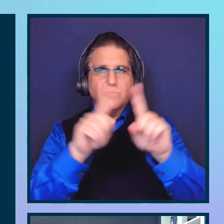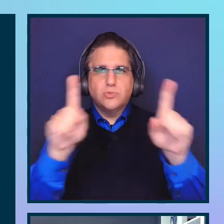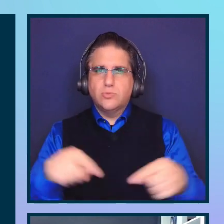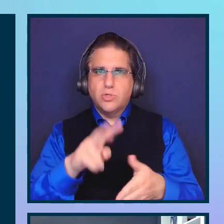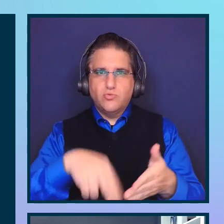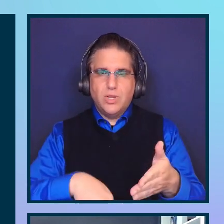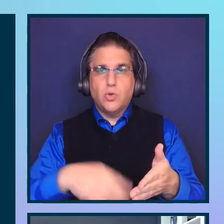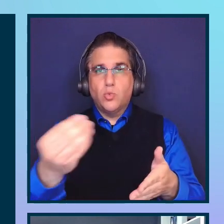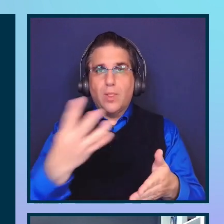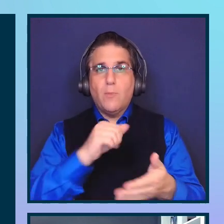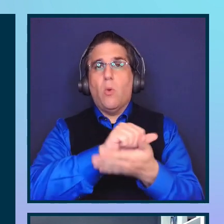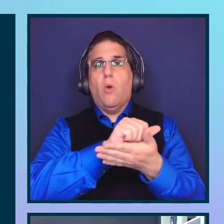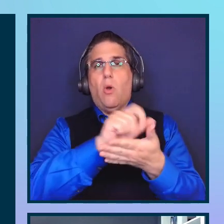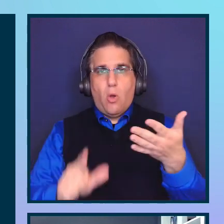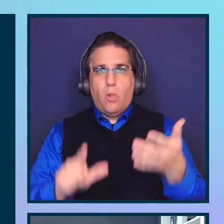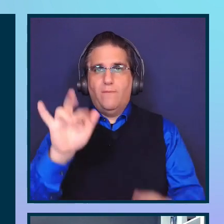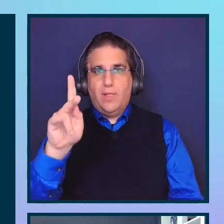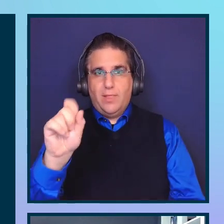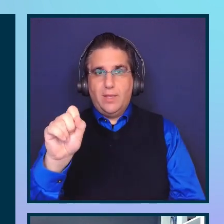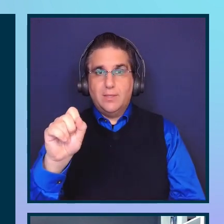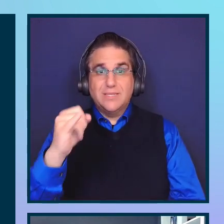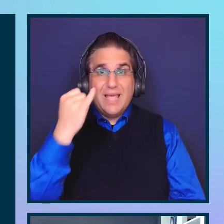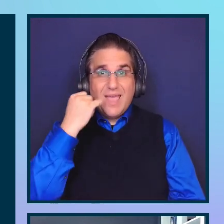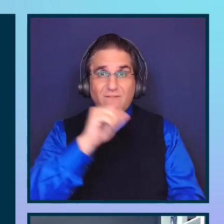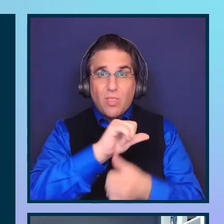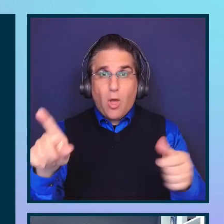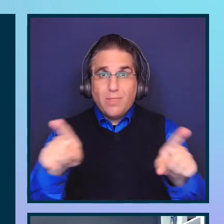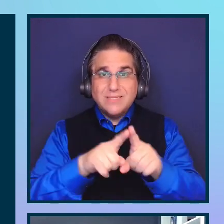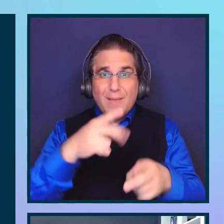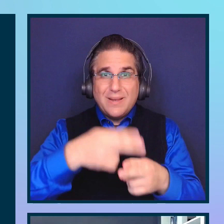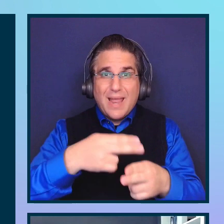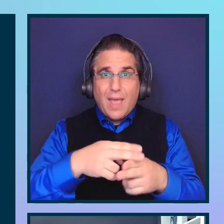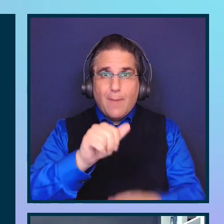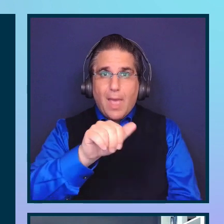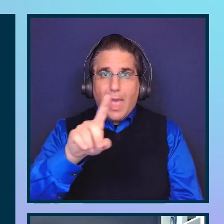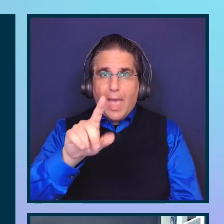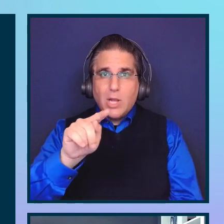If all of those links are called Add To Cart, you don't know what you will be adding to the cart.